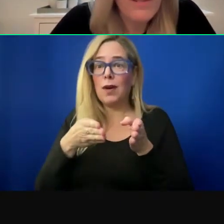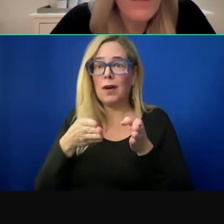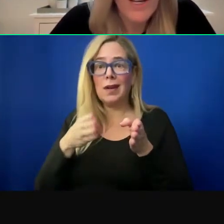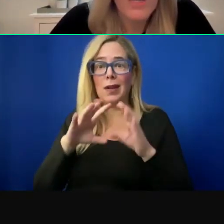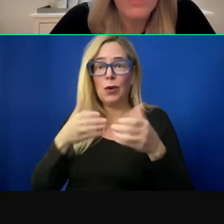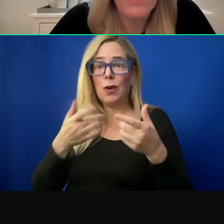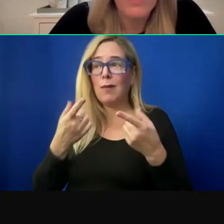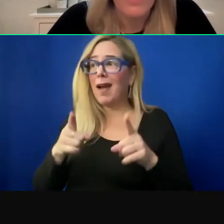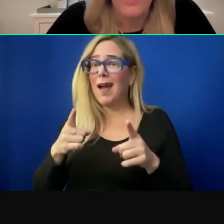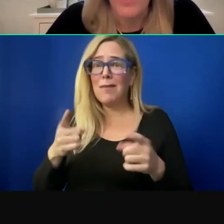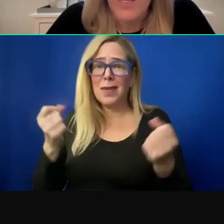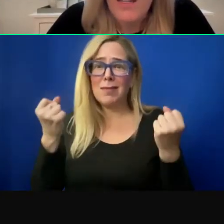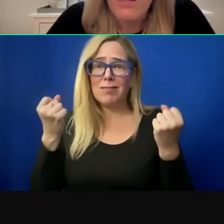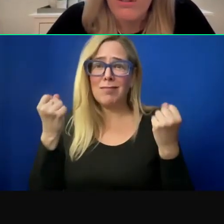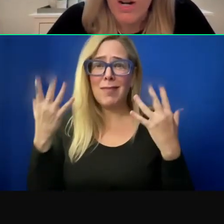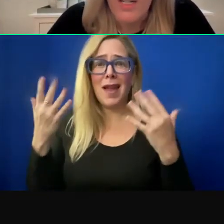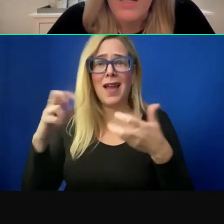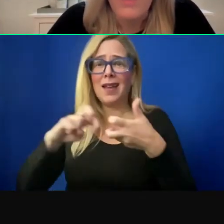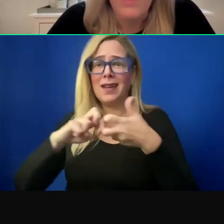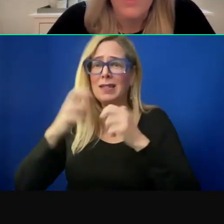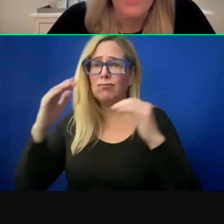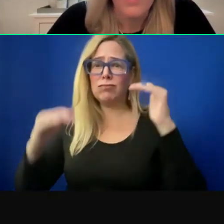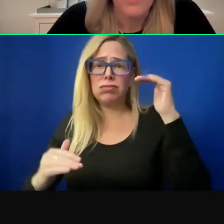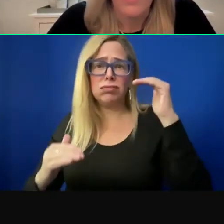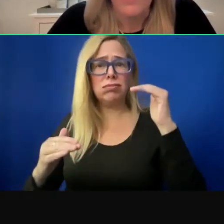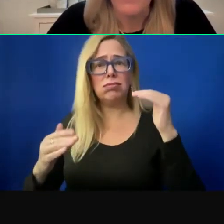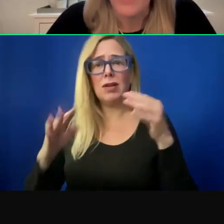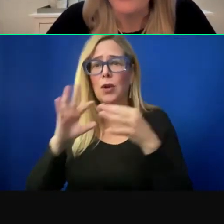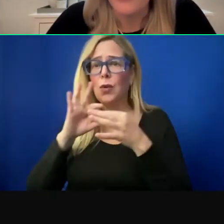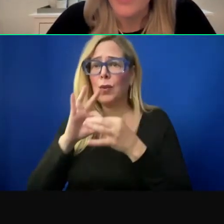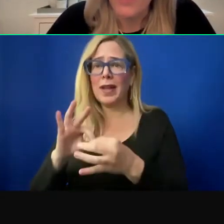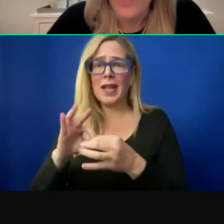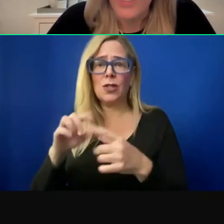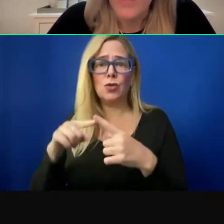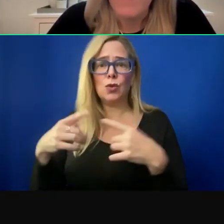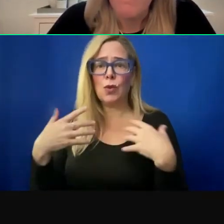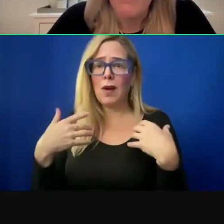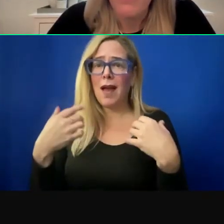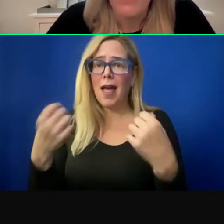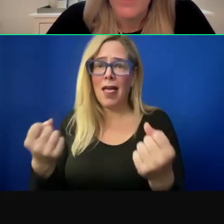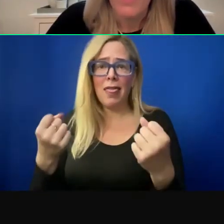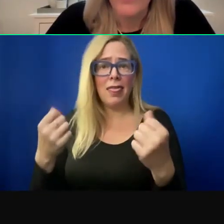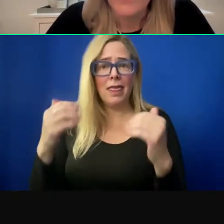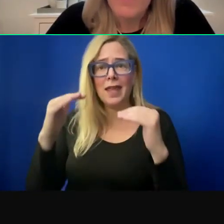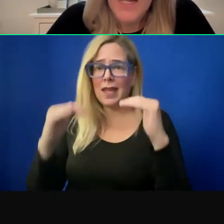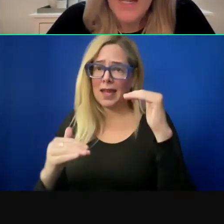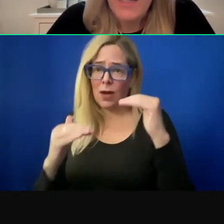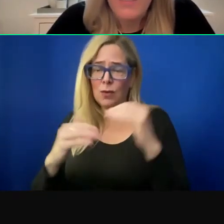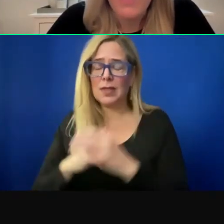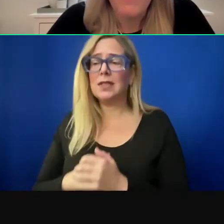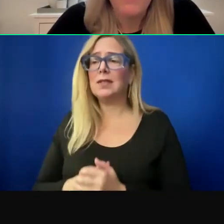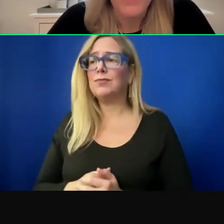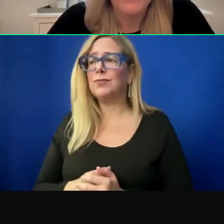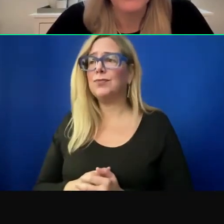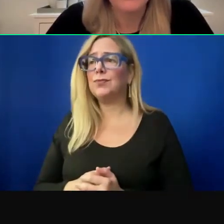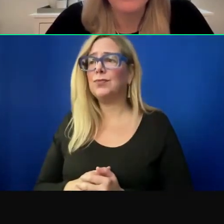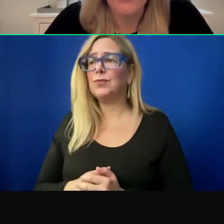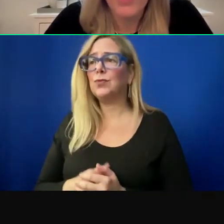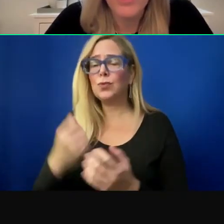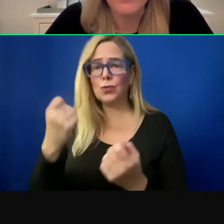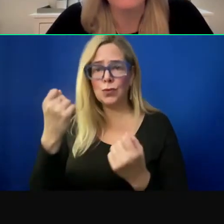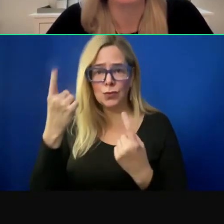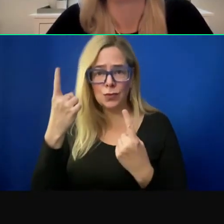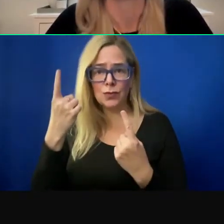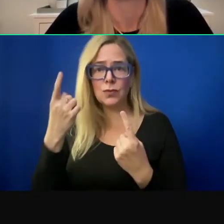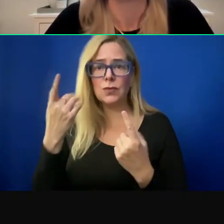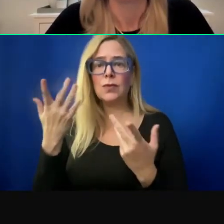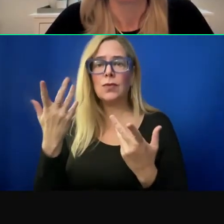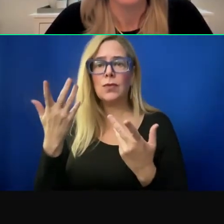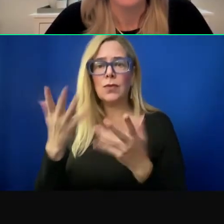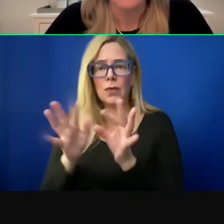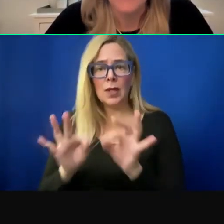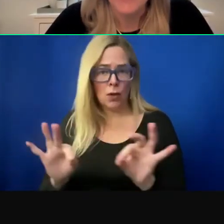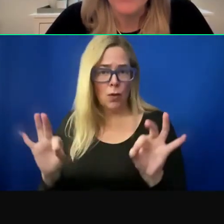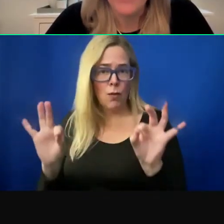drivers of health and across health inequities. What this means is that it is important to examine